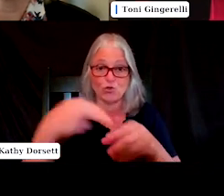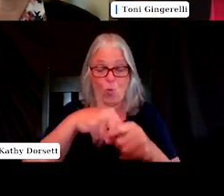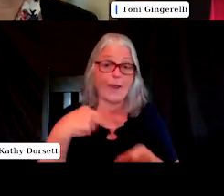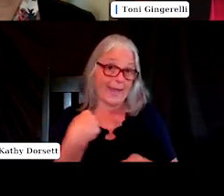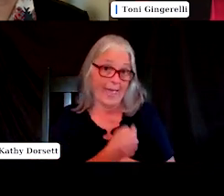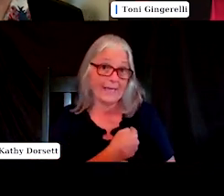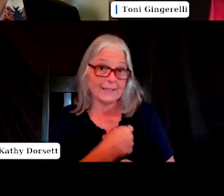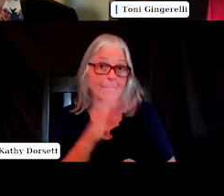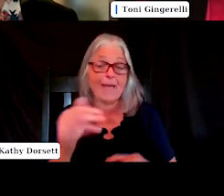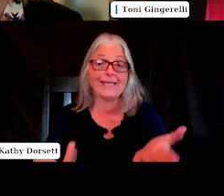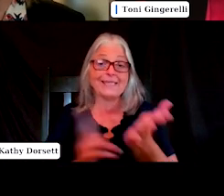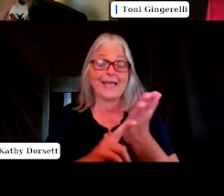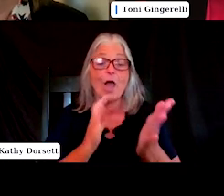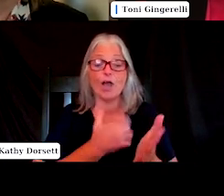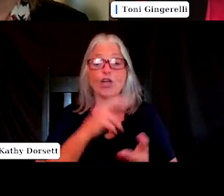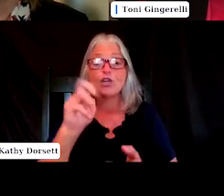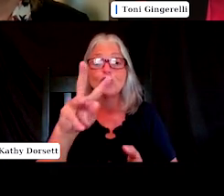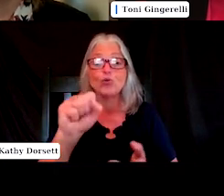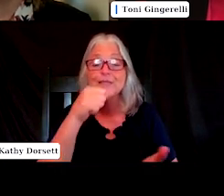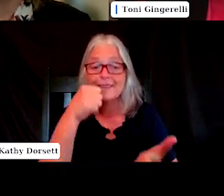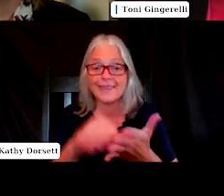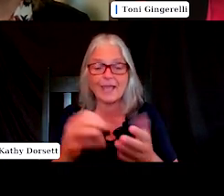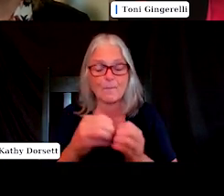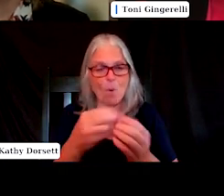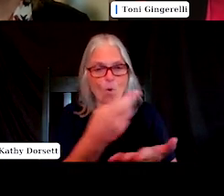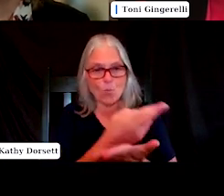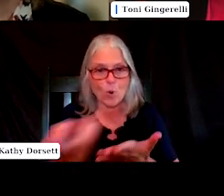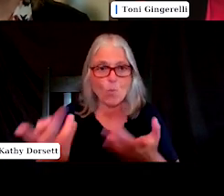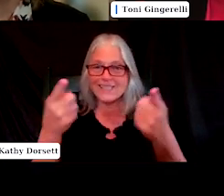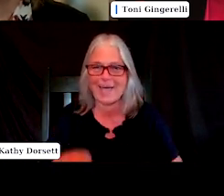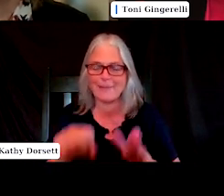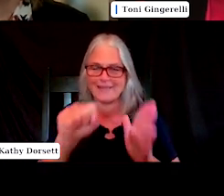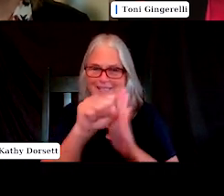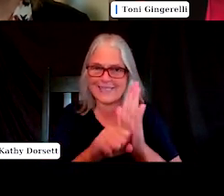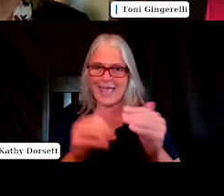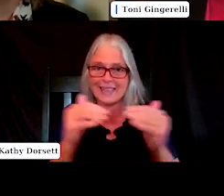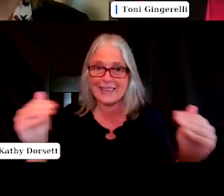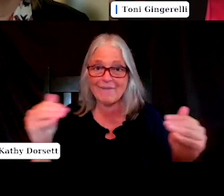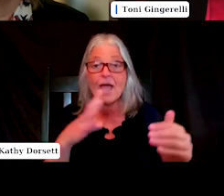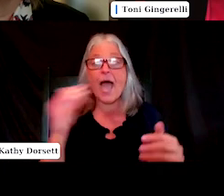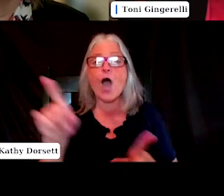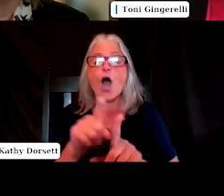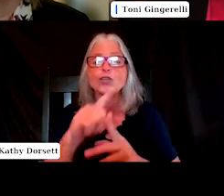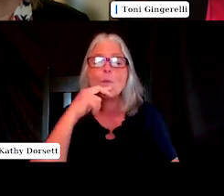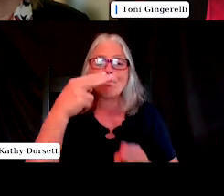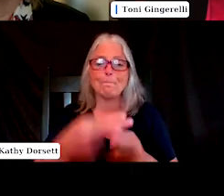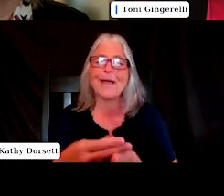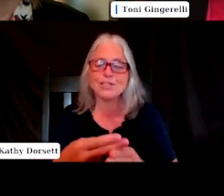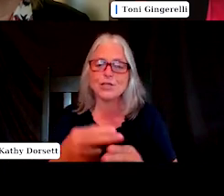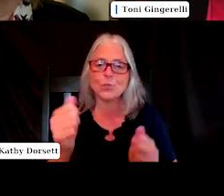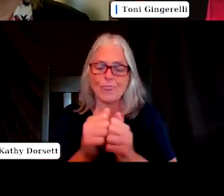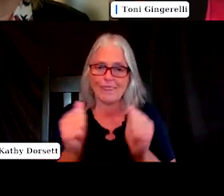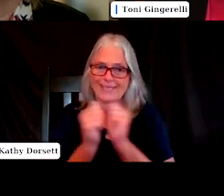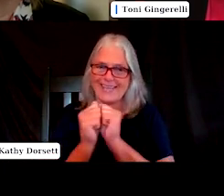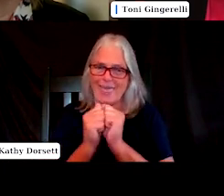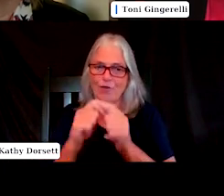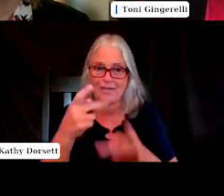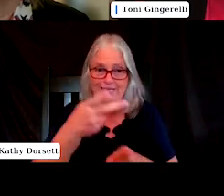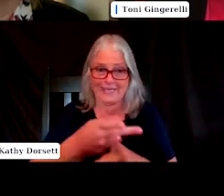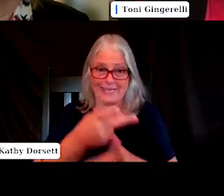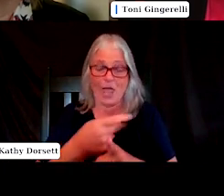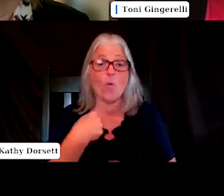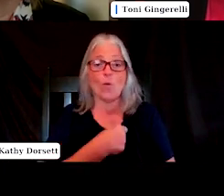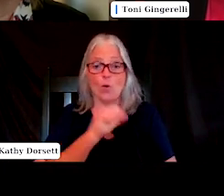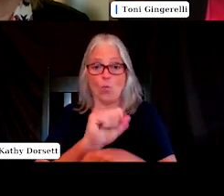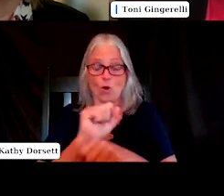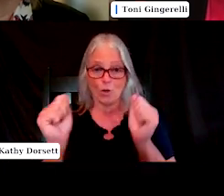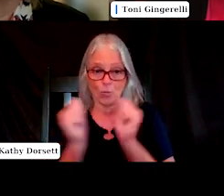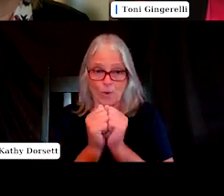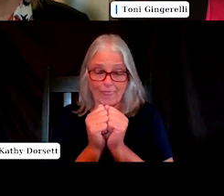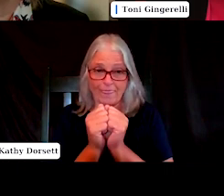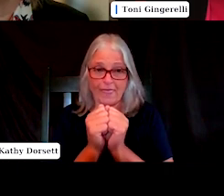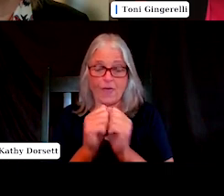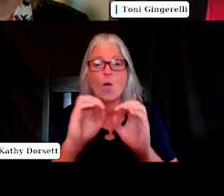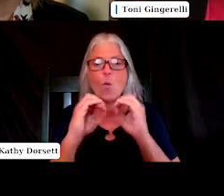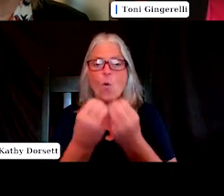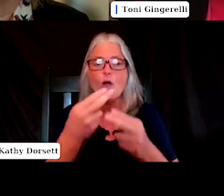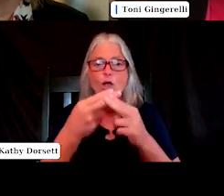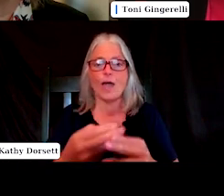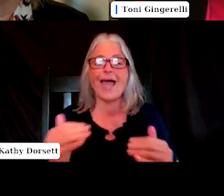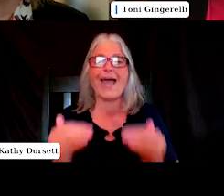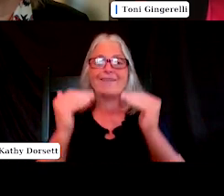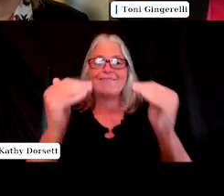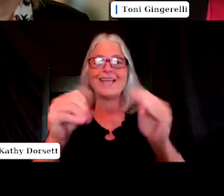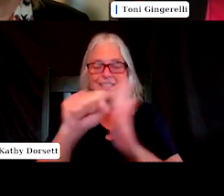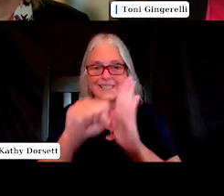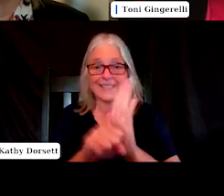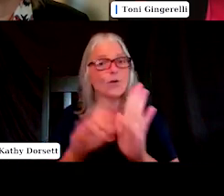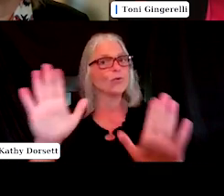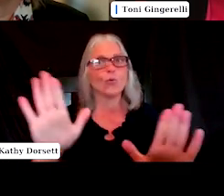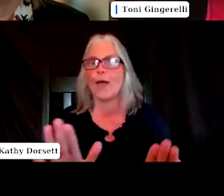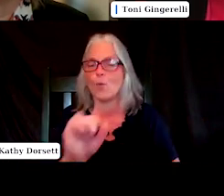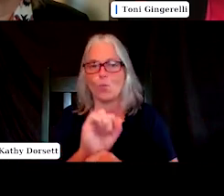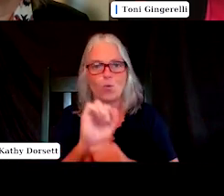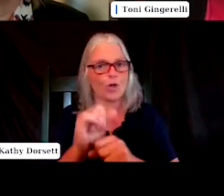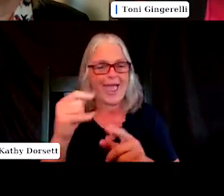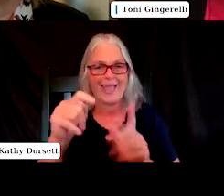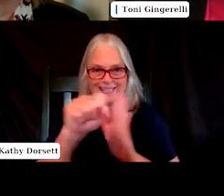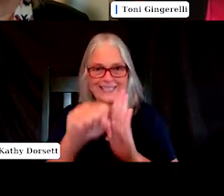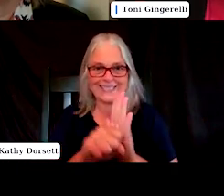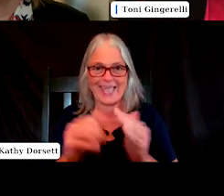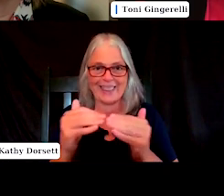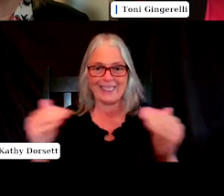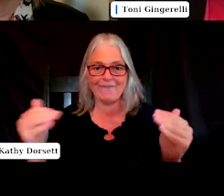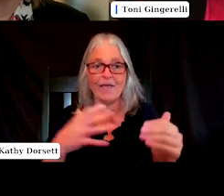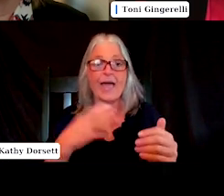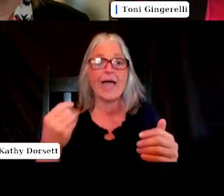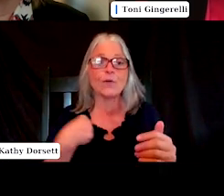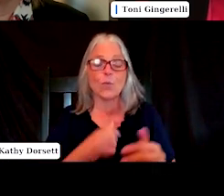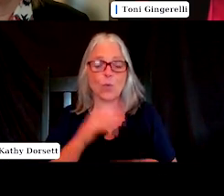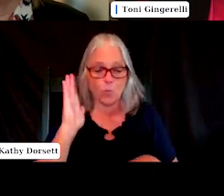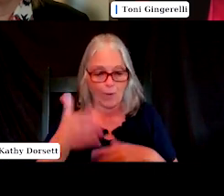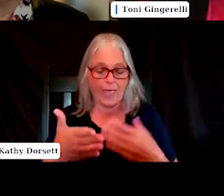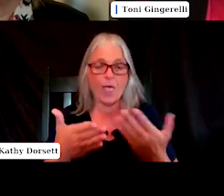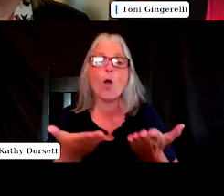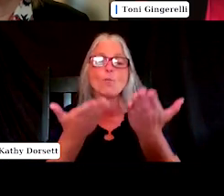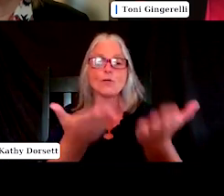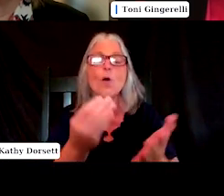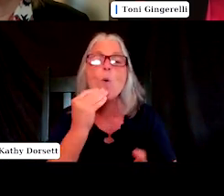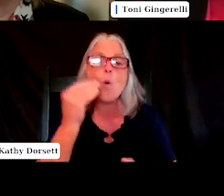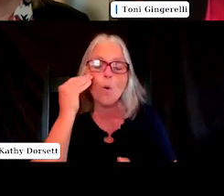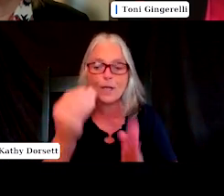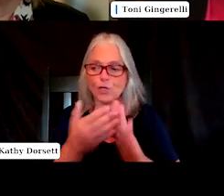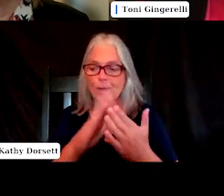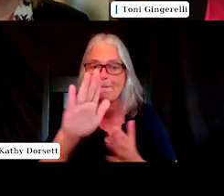By signing up for our newsletter to get more resources about what's happening. And I'd also mentioned that with together in care. We are working with an organization called Advancing States, which is doing great work. At the State level. And we'll be presenting at the home and community based services.